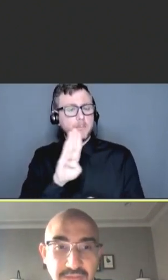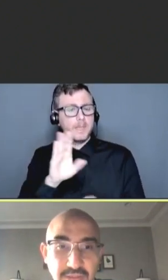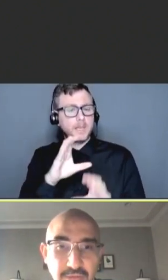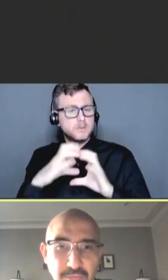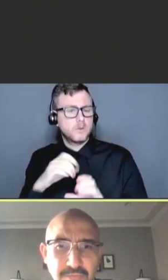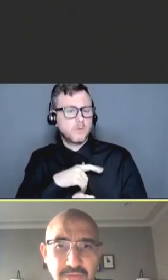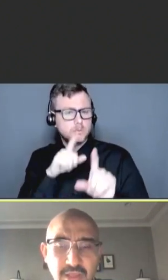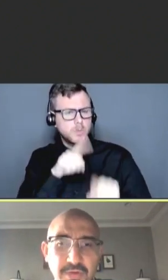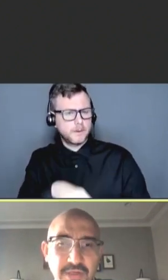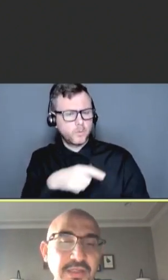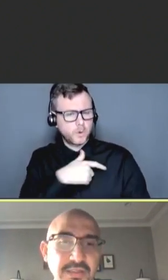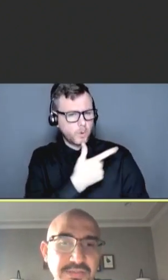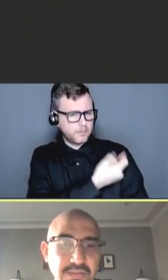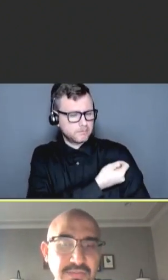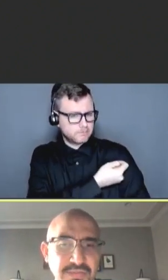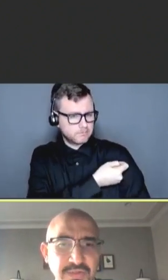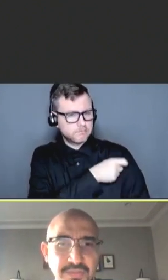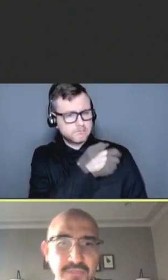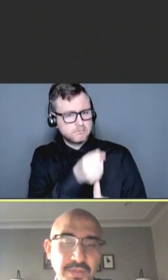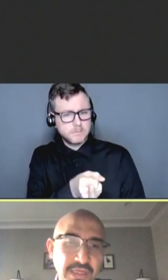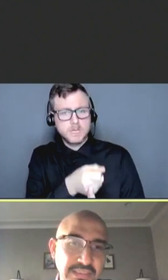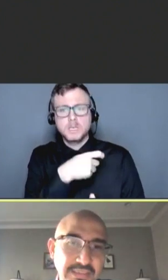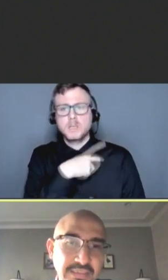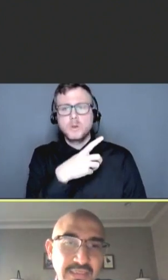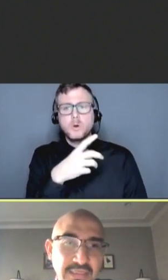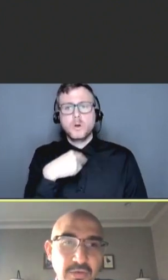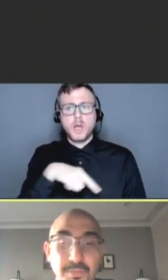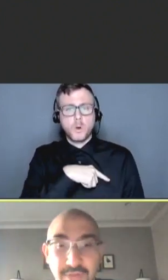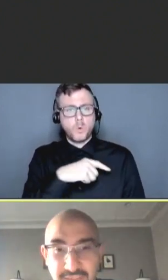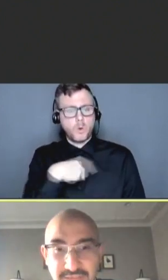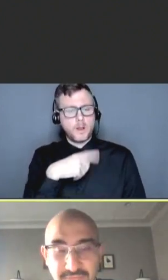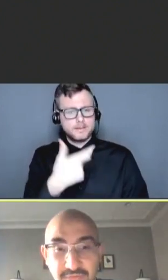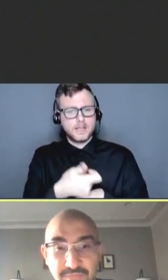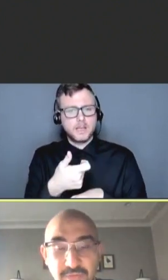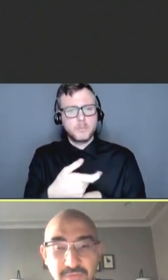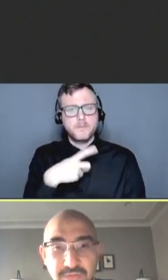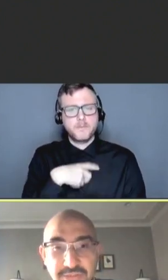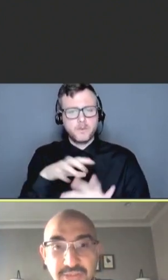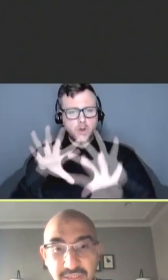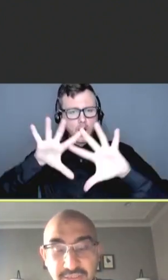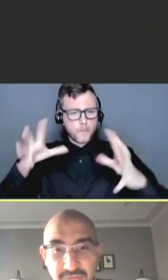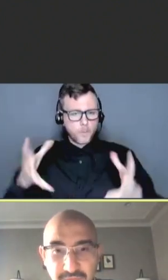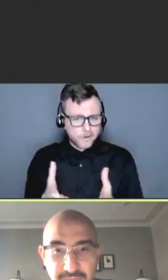and our clinical setup is very unique. We actually comprehensively follow the generation of the B